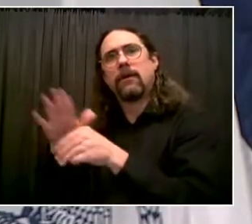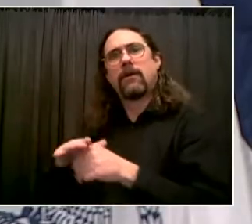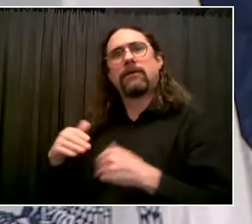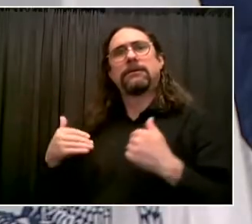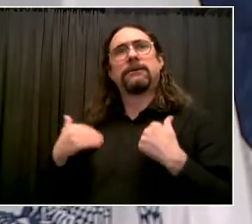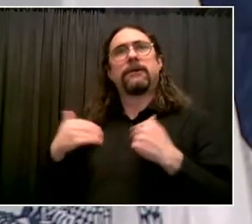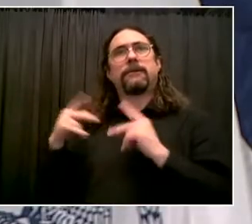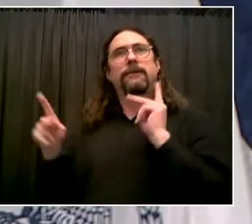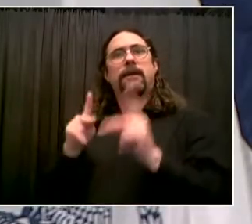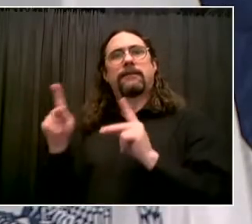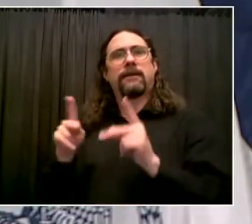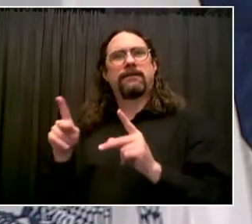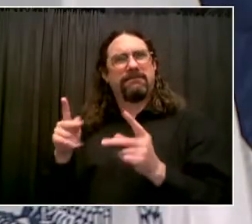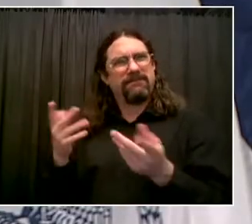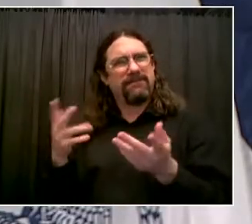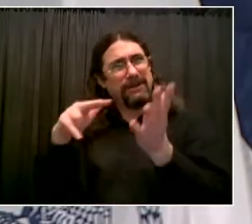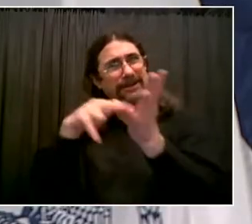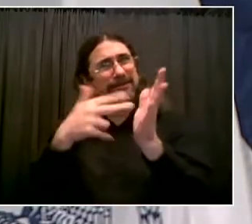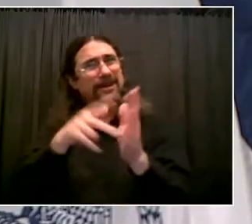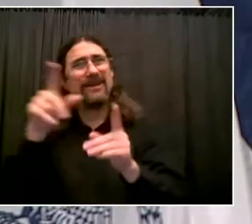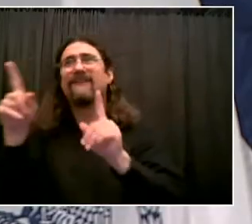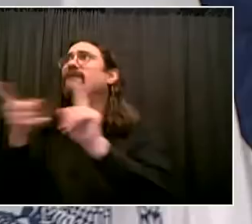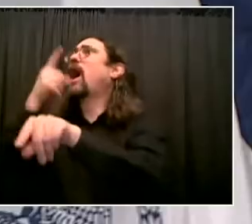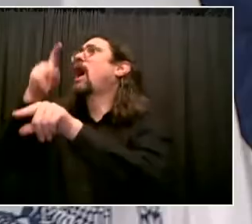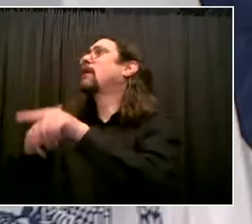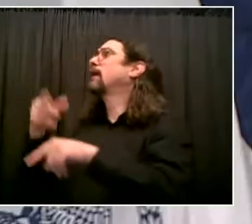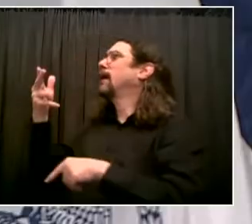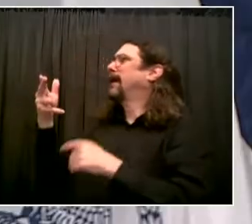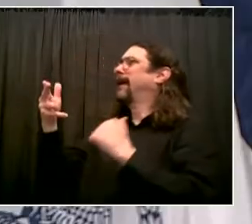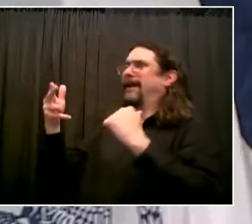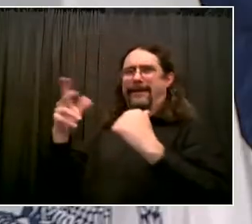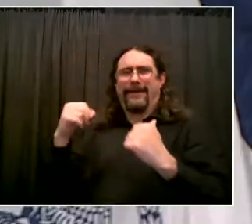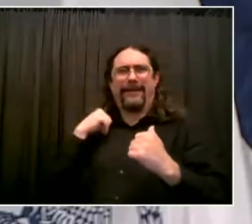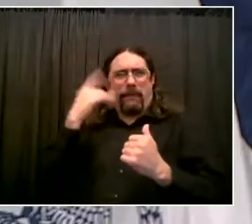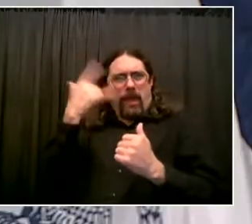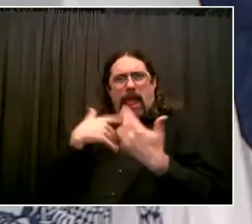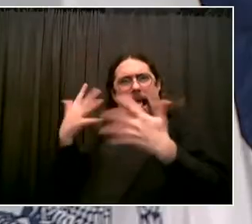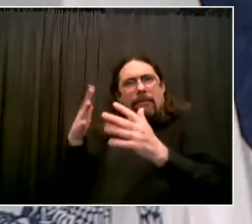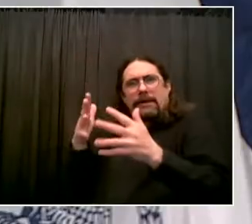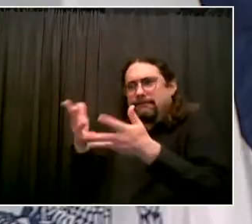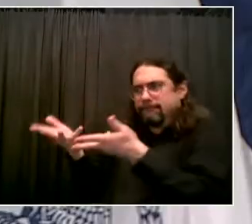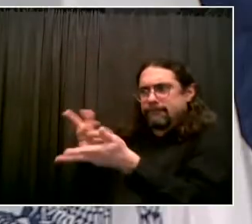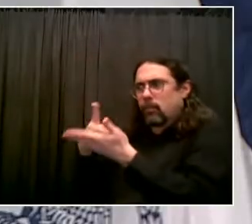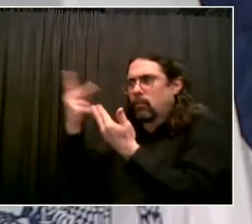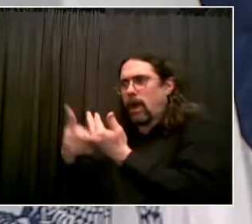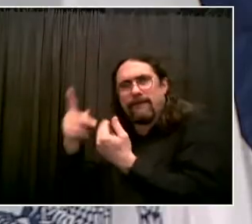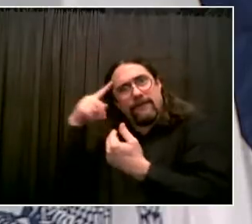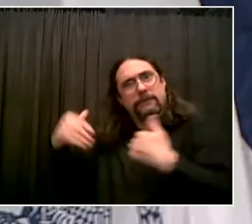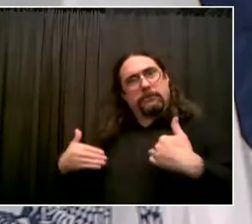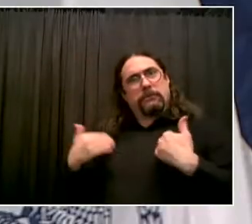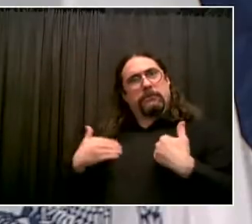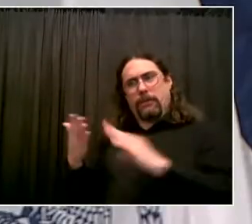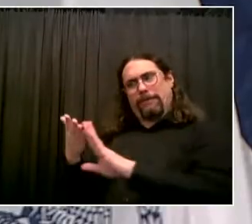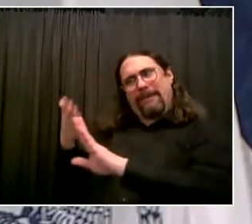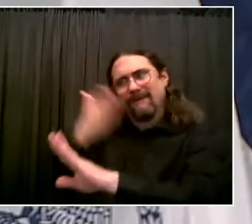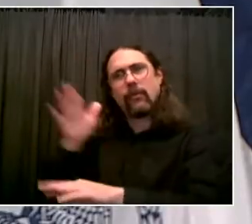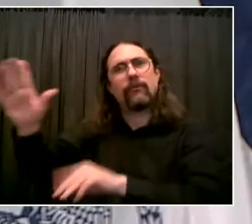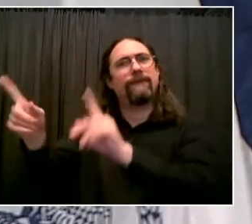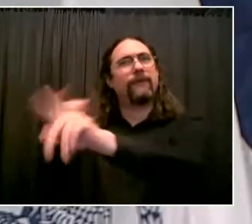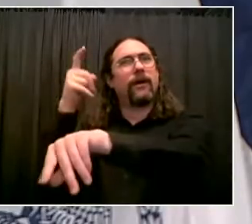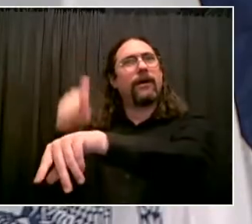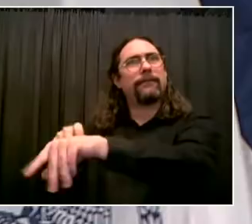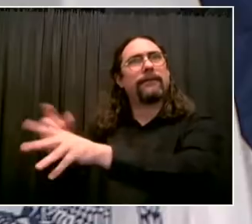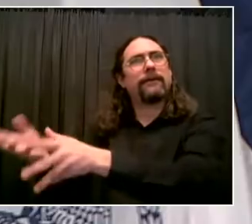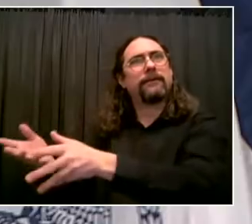PEOPLE FROM